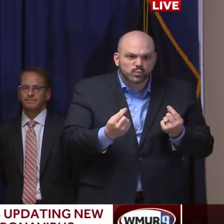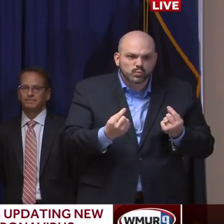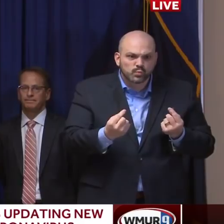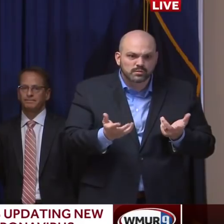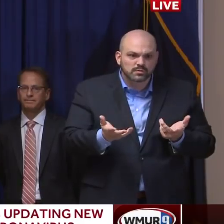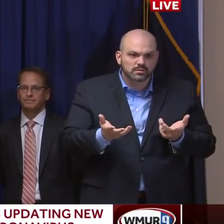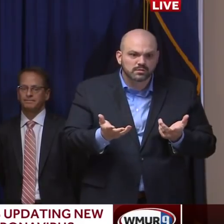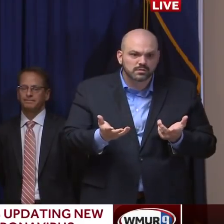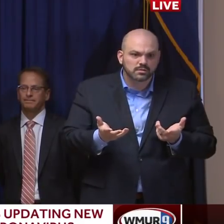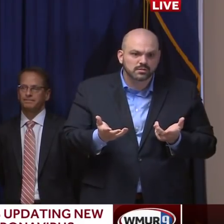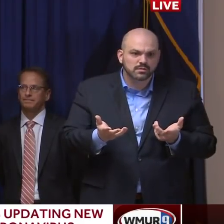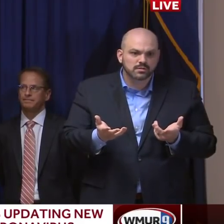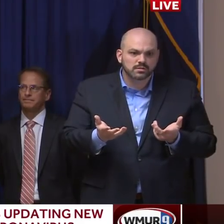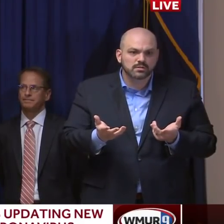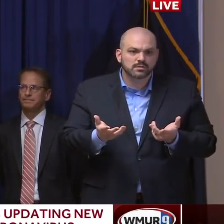YES.